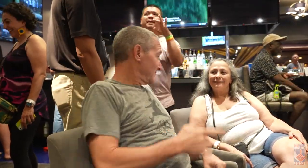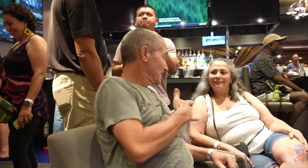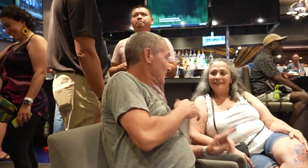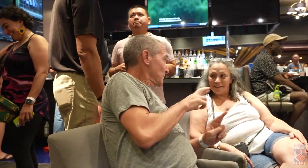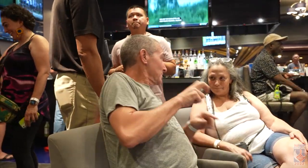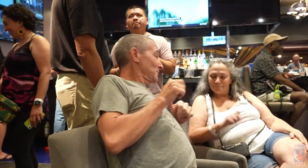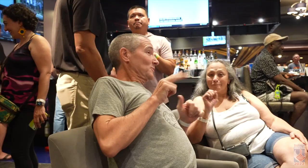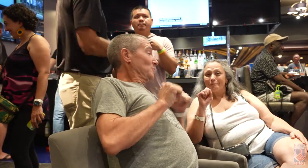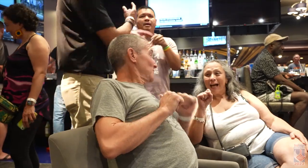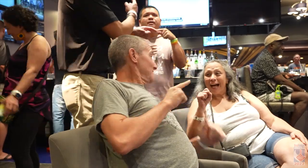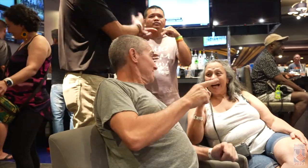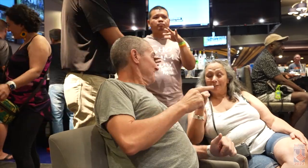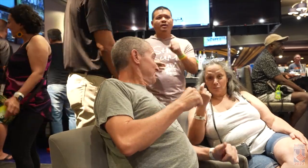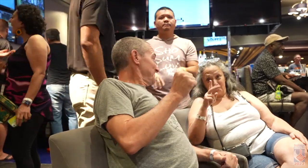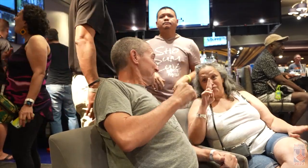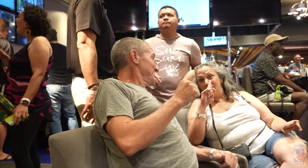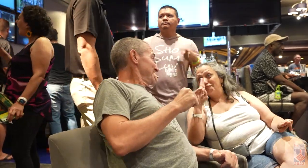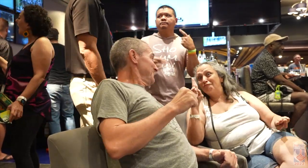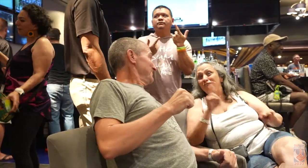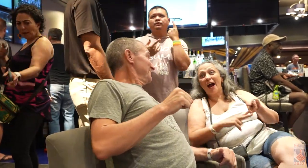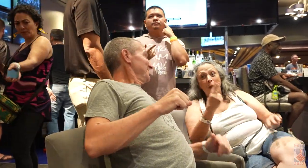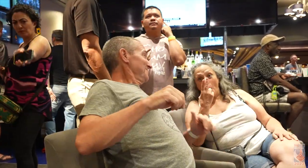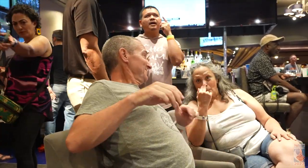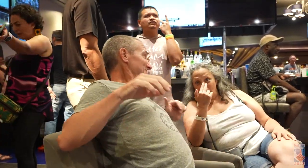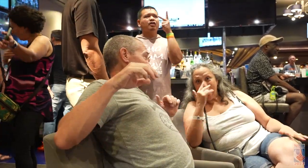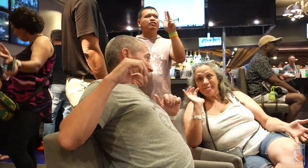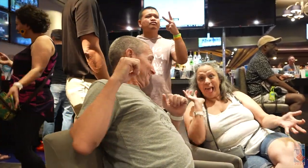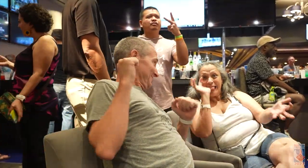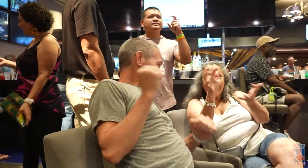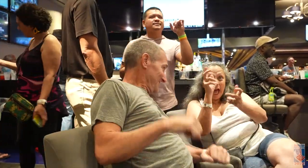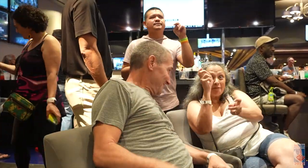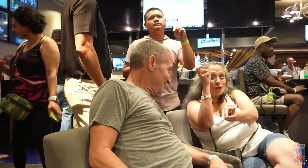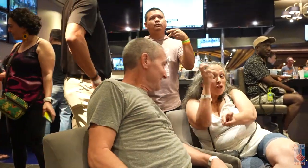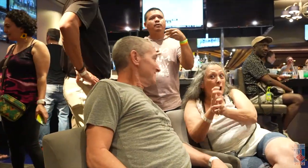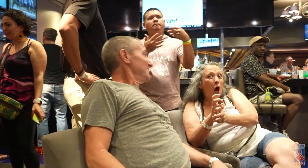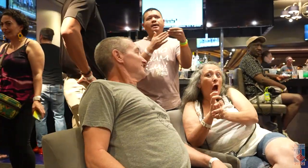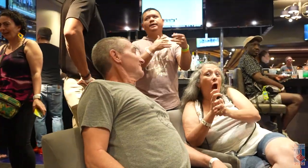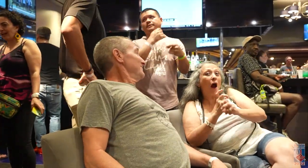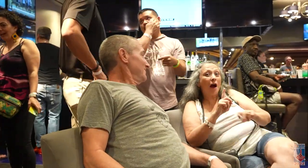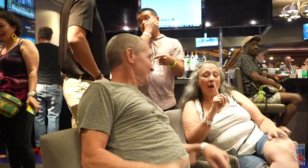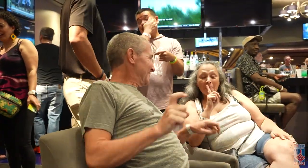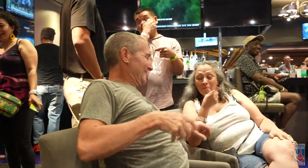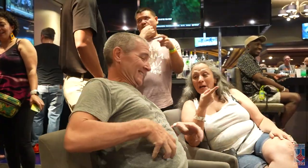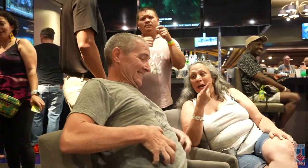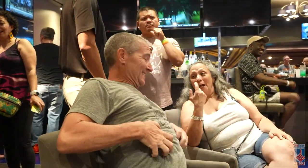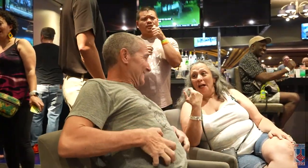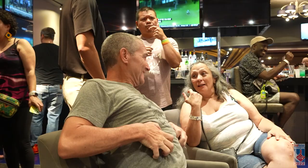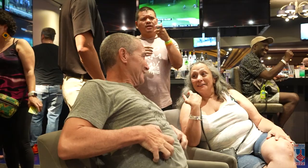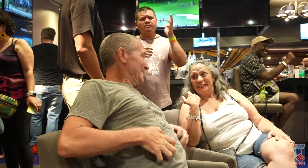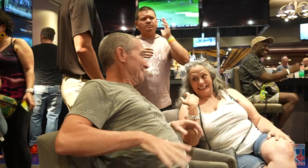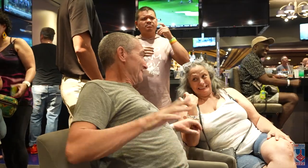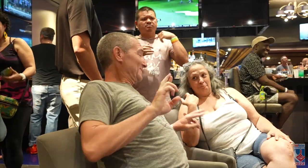Are you ready for the show? Yes. It’s going to be fun and we’re going to laugh so hard at the comedians. Should we say some true belly laughs?